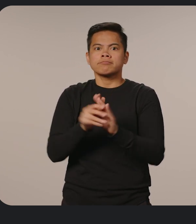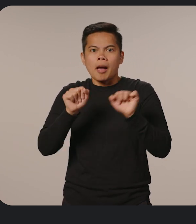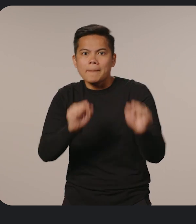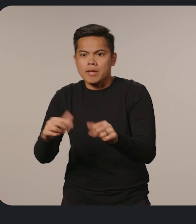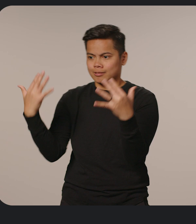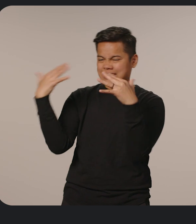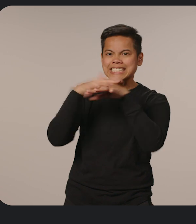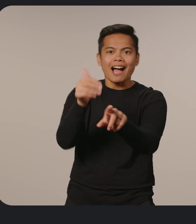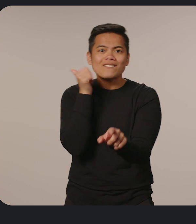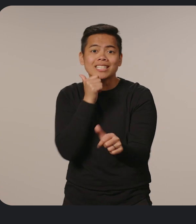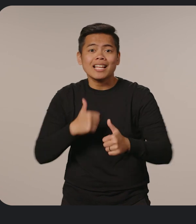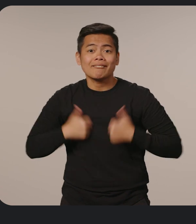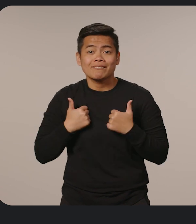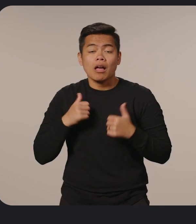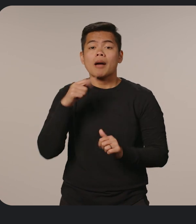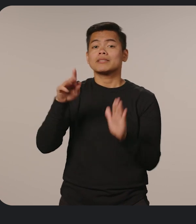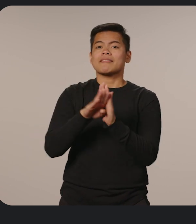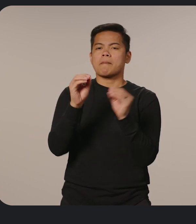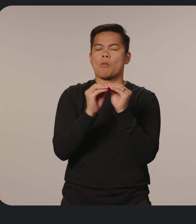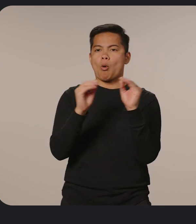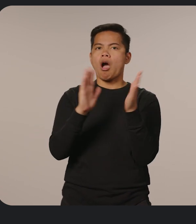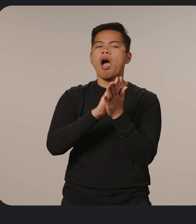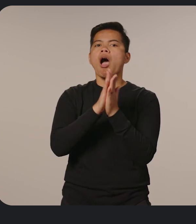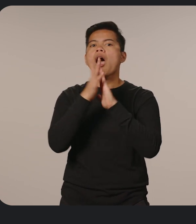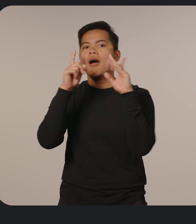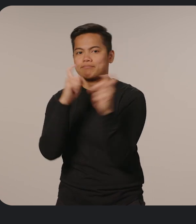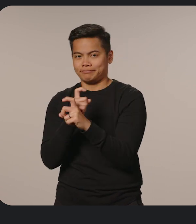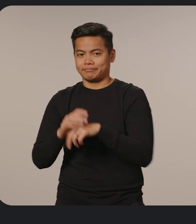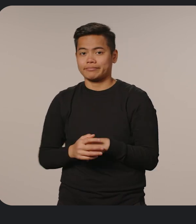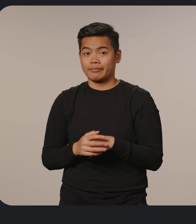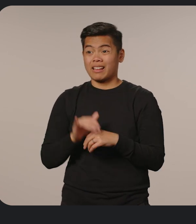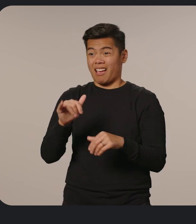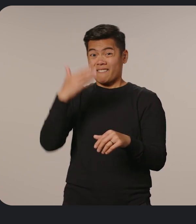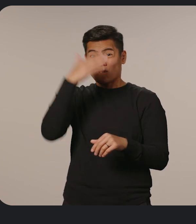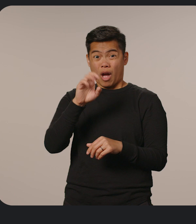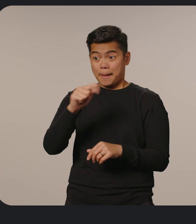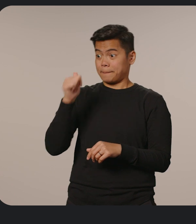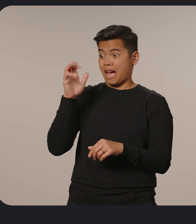everyday life app development has become more complex